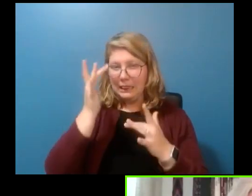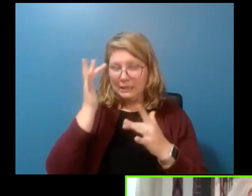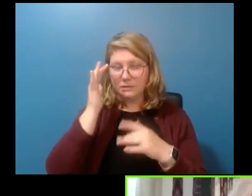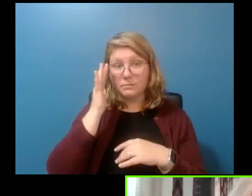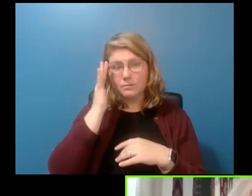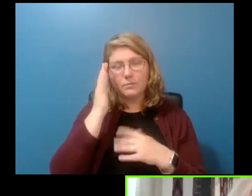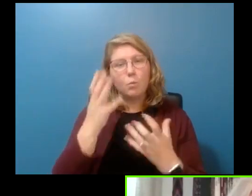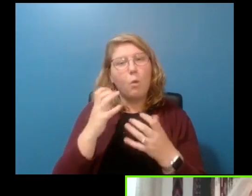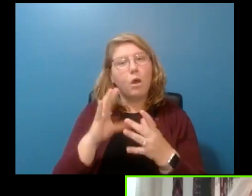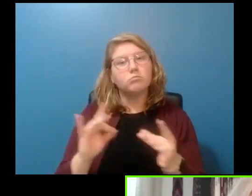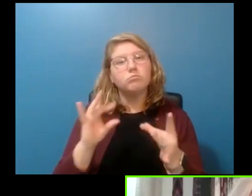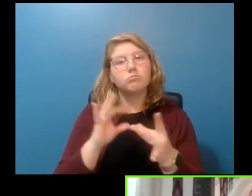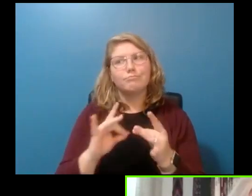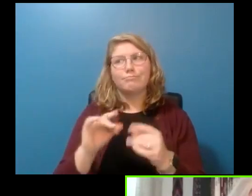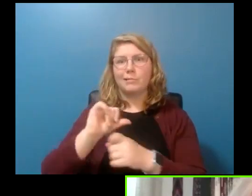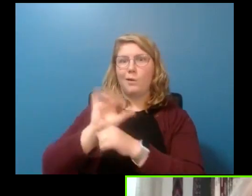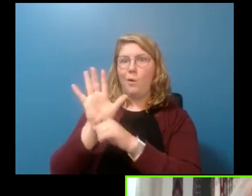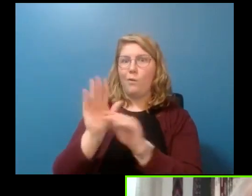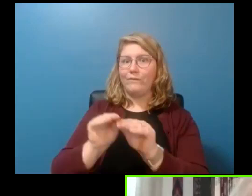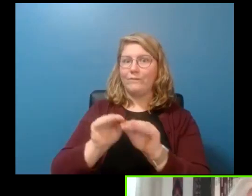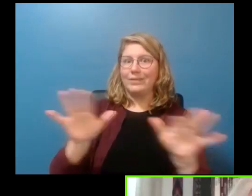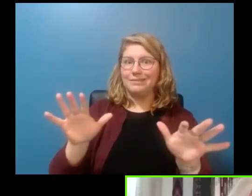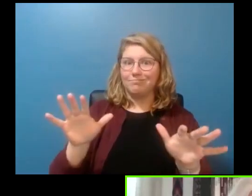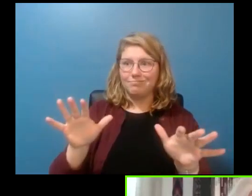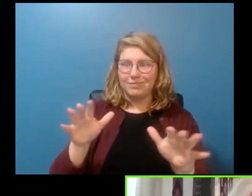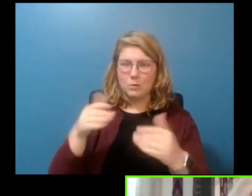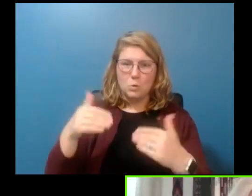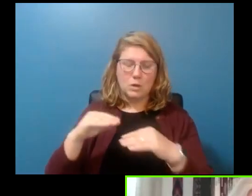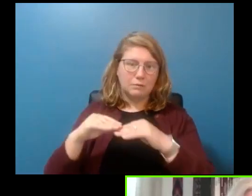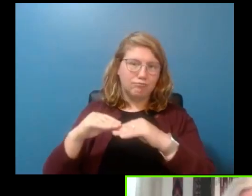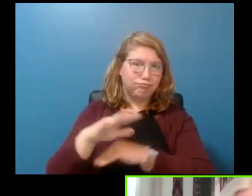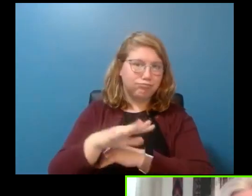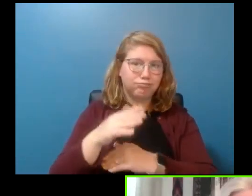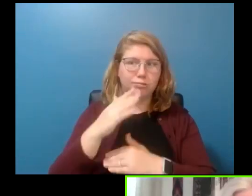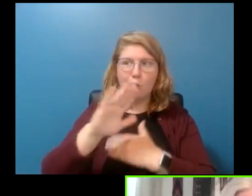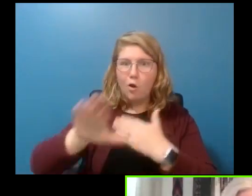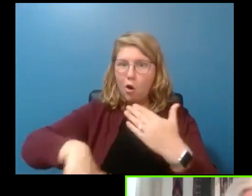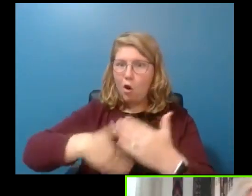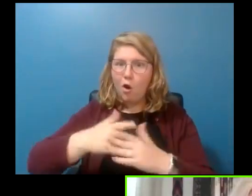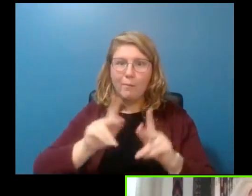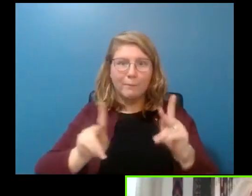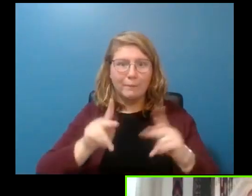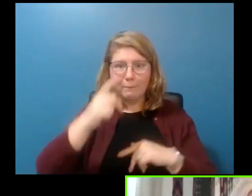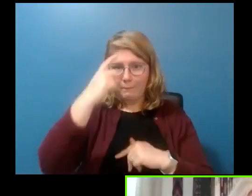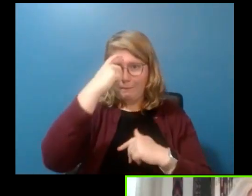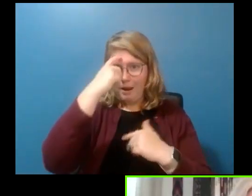Particularly important for teenagers. If you see they are starting to back away from